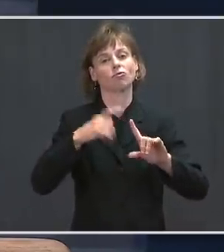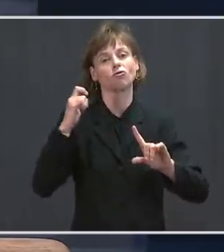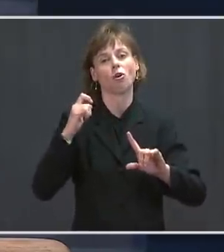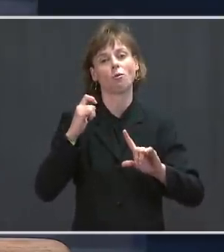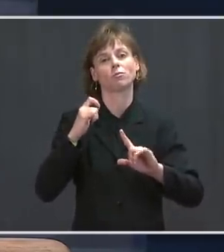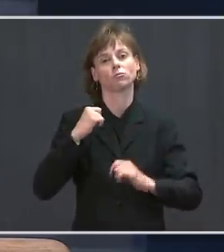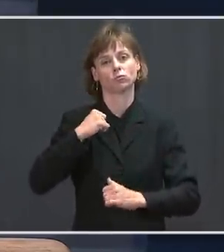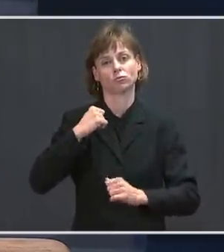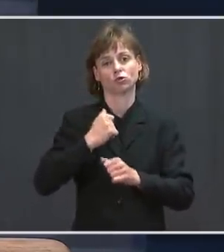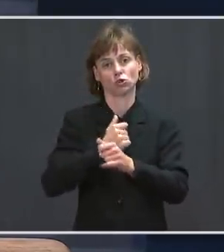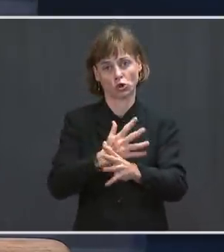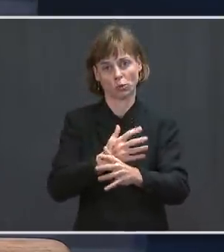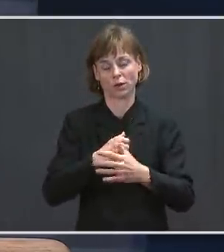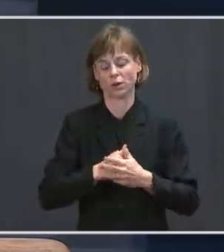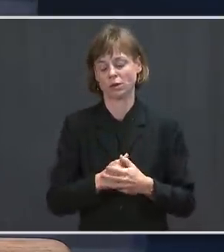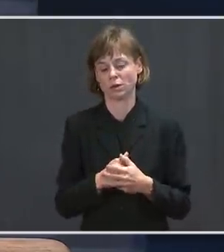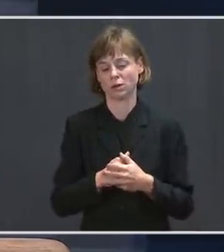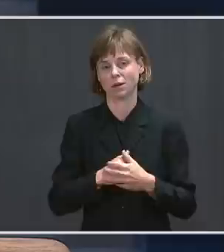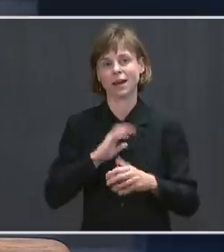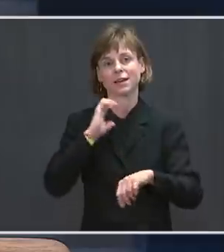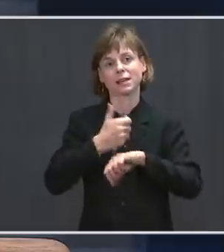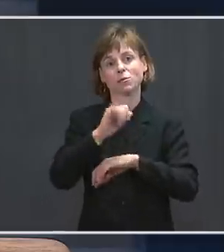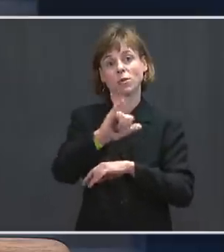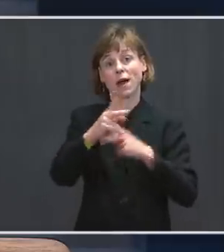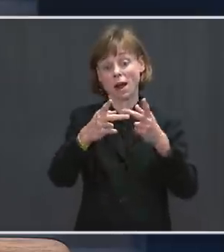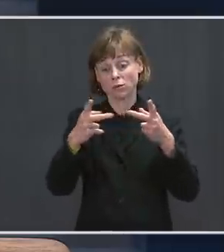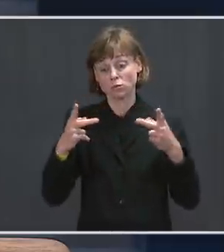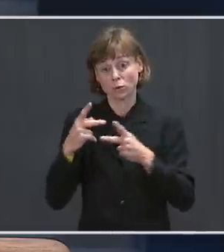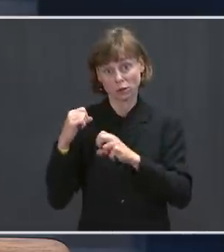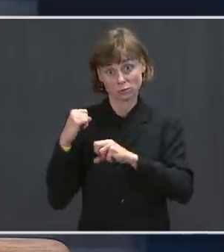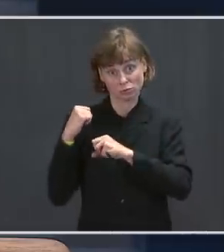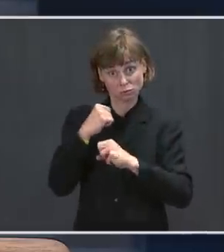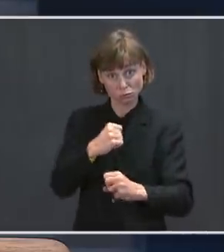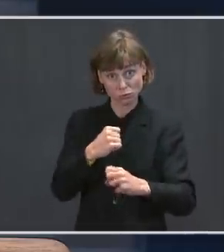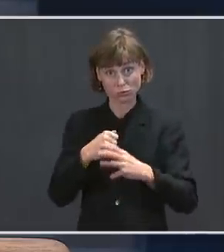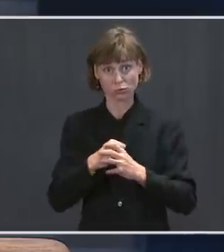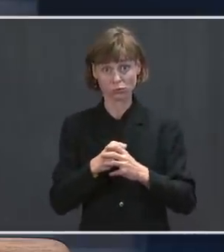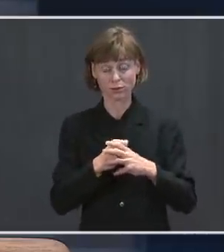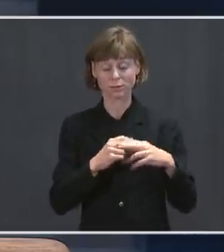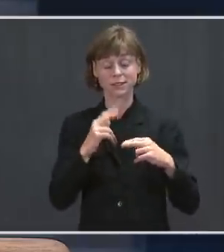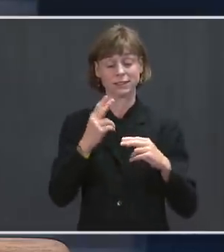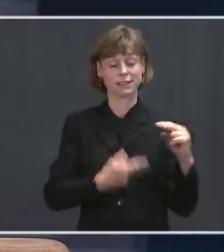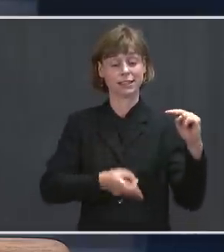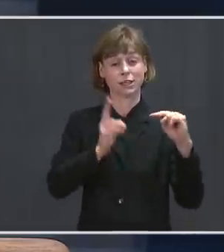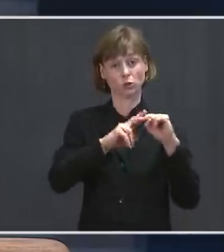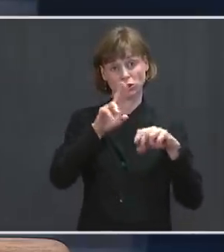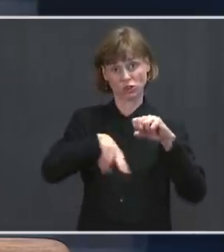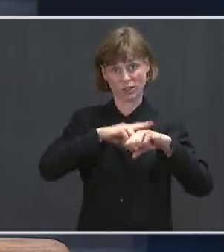Now, of course, establishing a position of strength also means building a national security team that's fit for purpose,